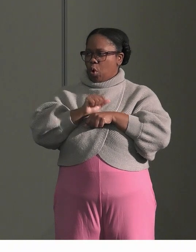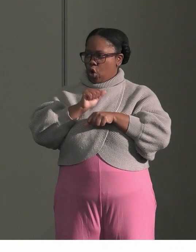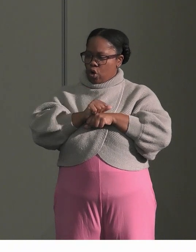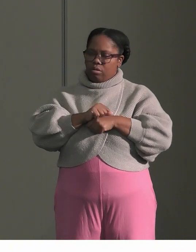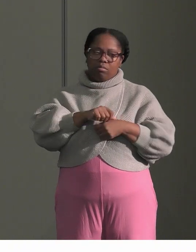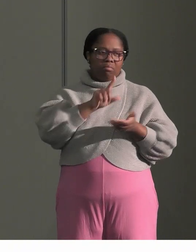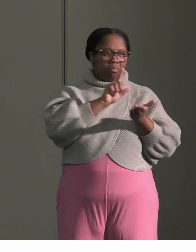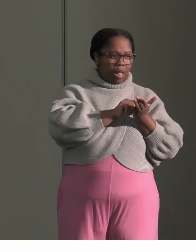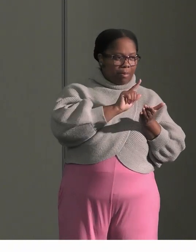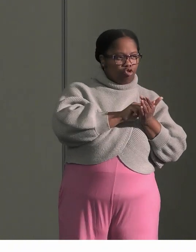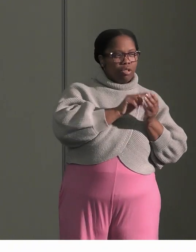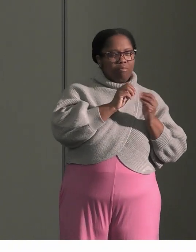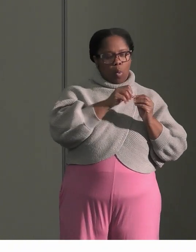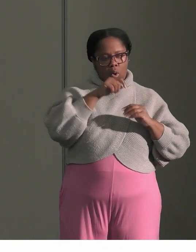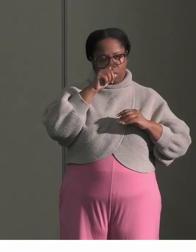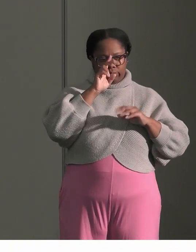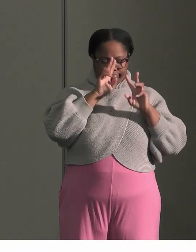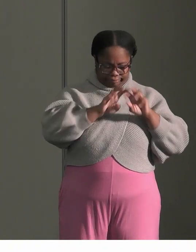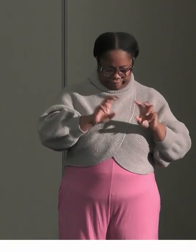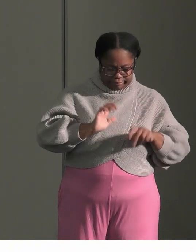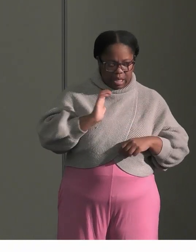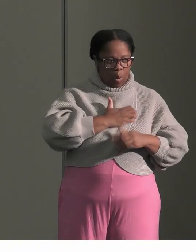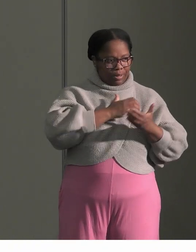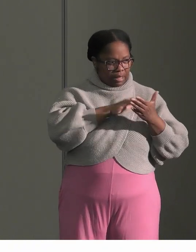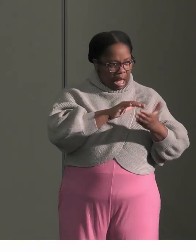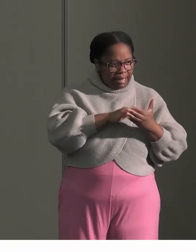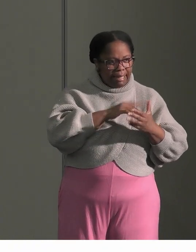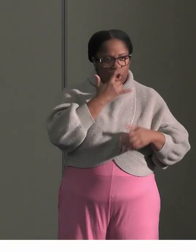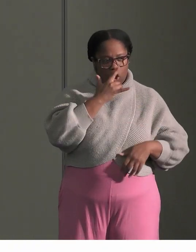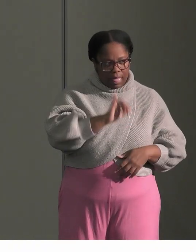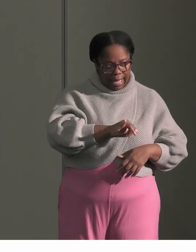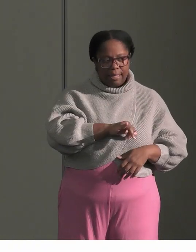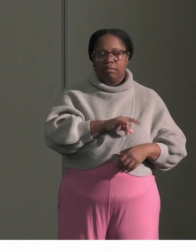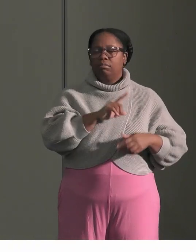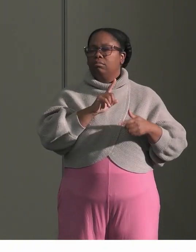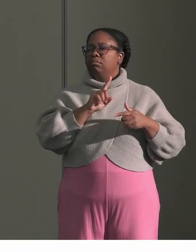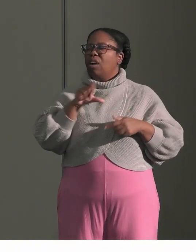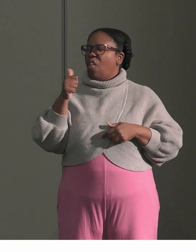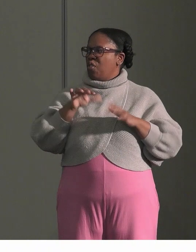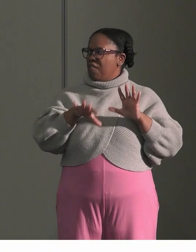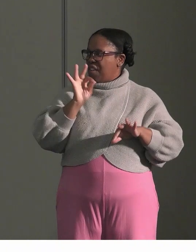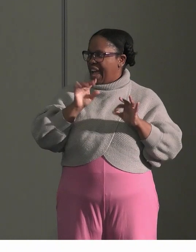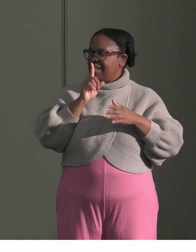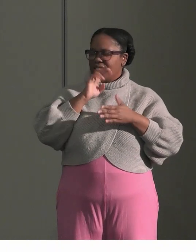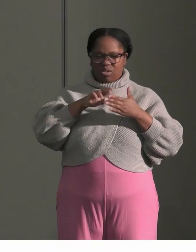a deeper dive into the study what it looks like and additional findings we had. This